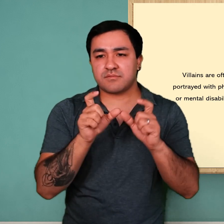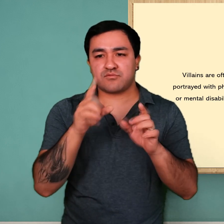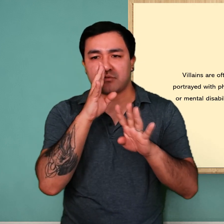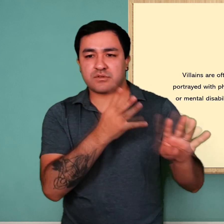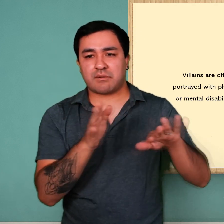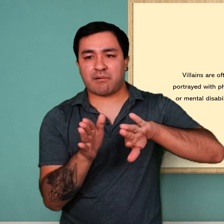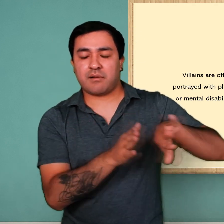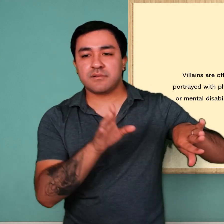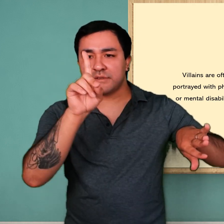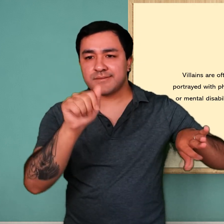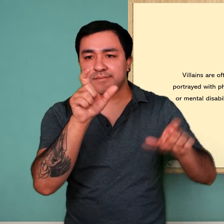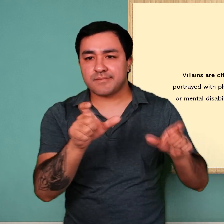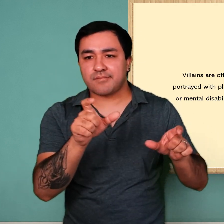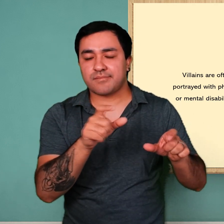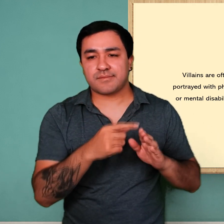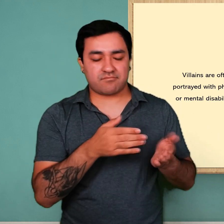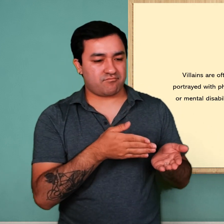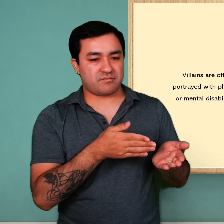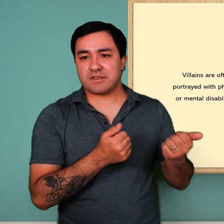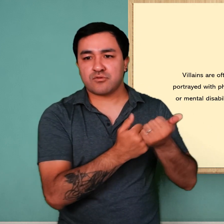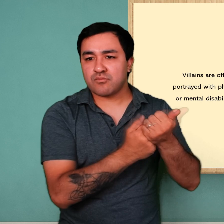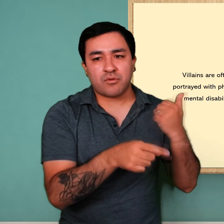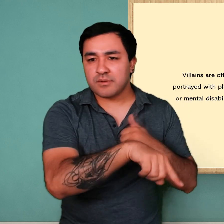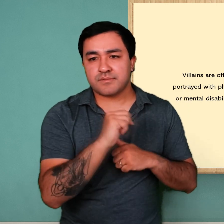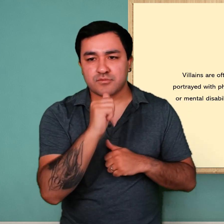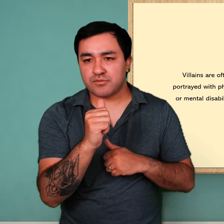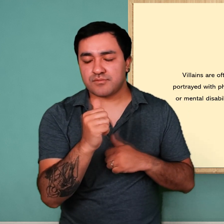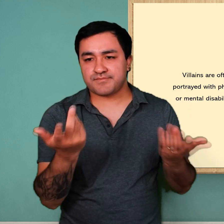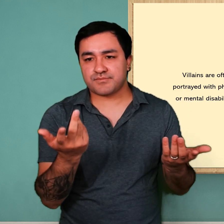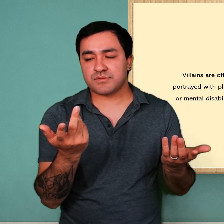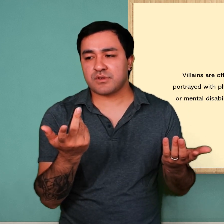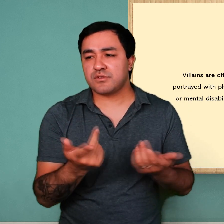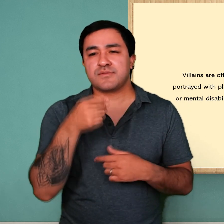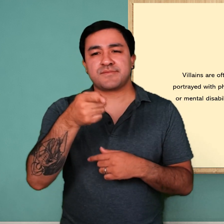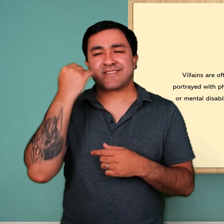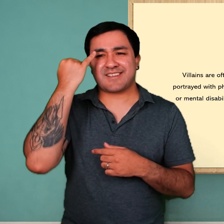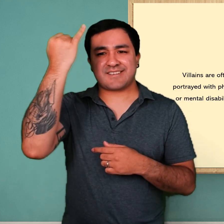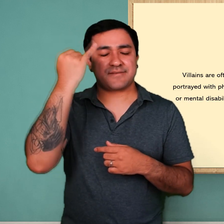Although this idea seems farfetched, disabled people are rarely cared for in the United States